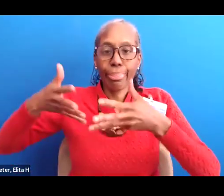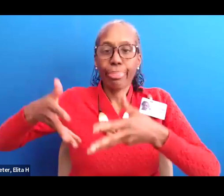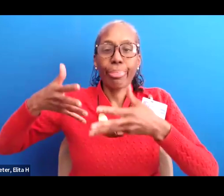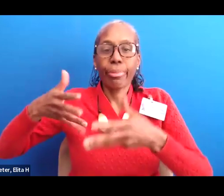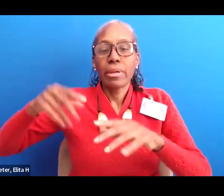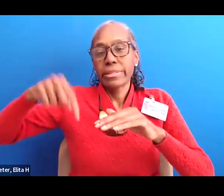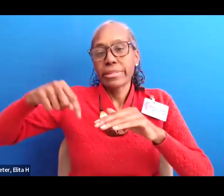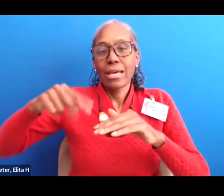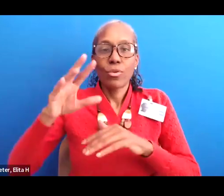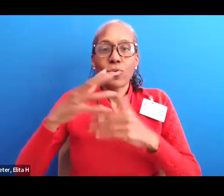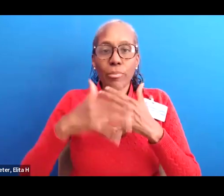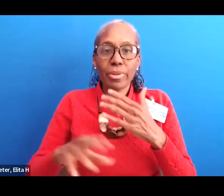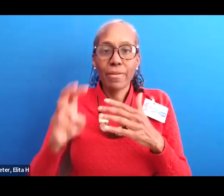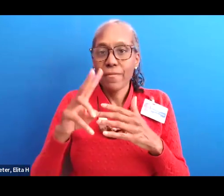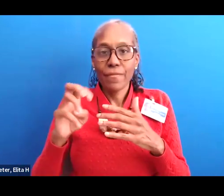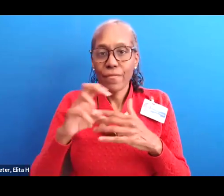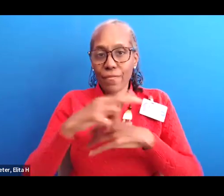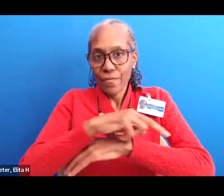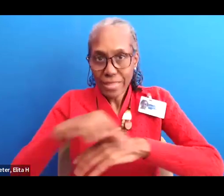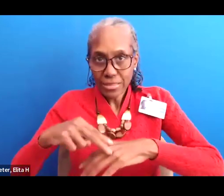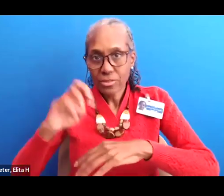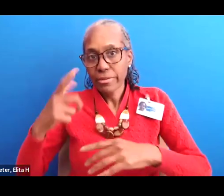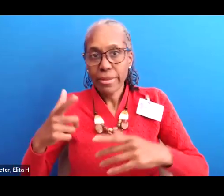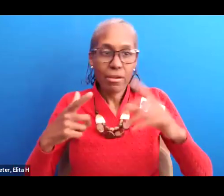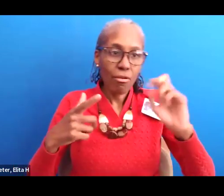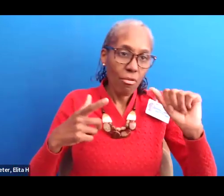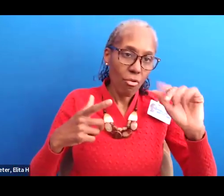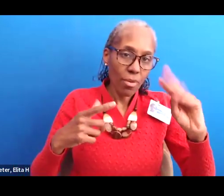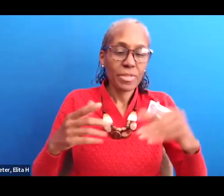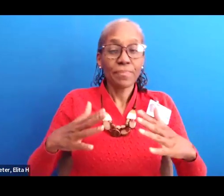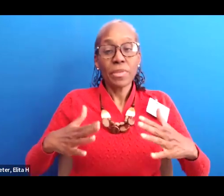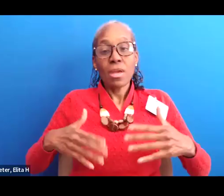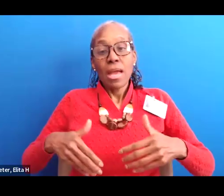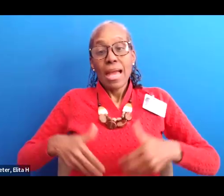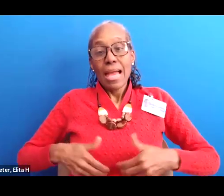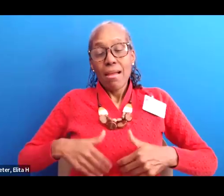down in your blood vessels, in your legs and arms. Also, abdominal binders help as well.